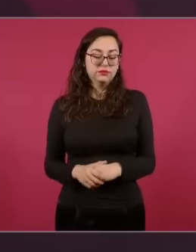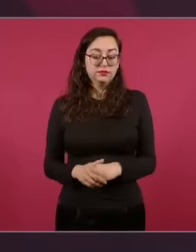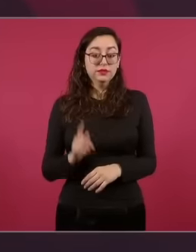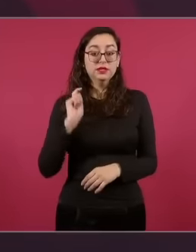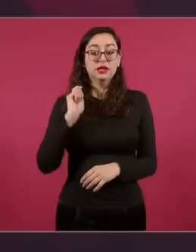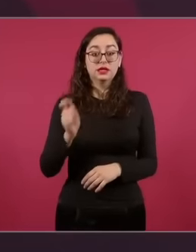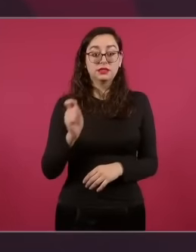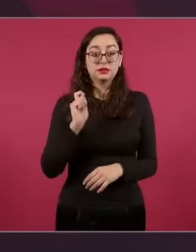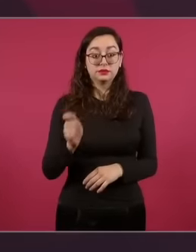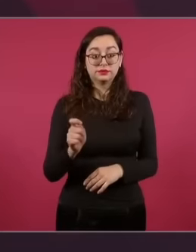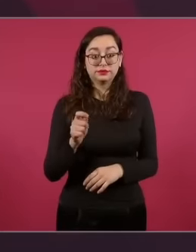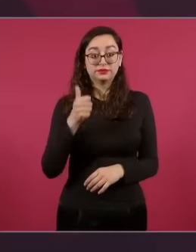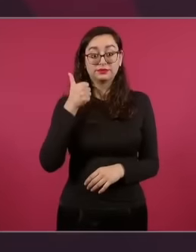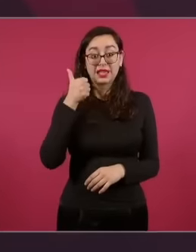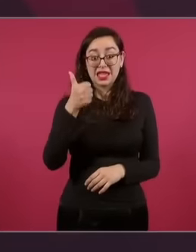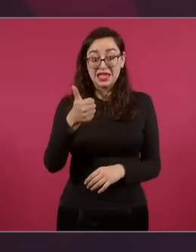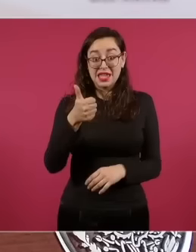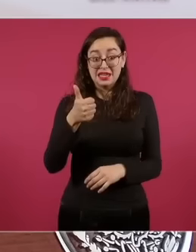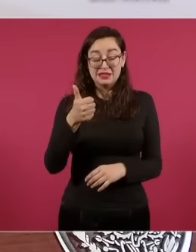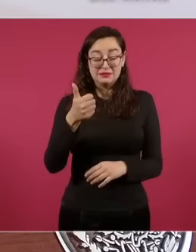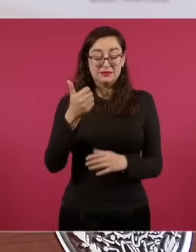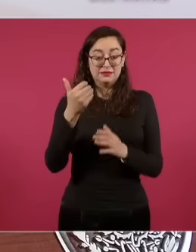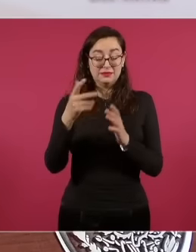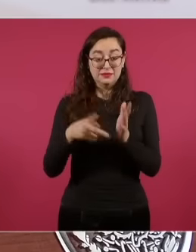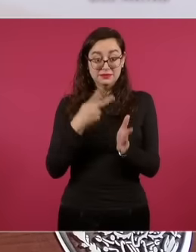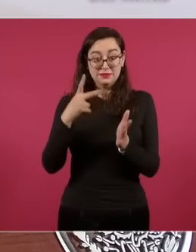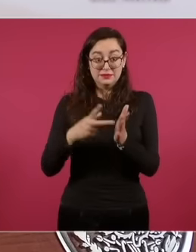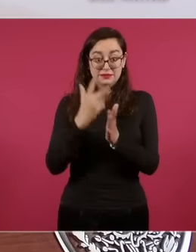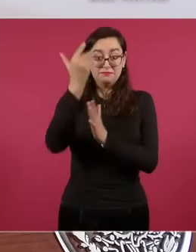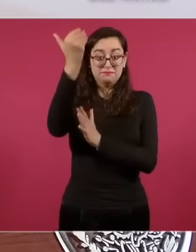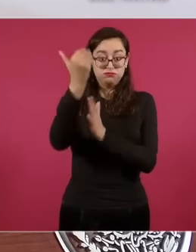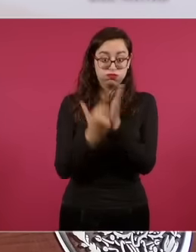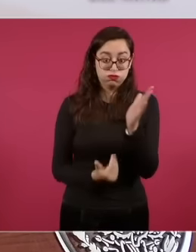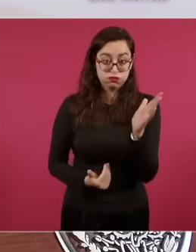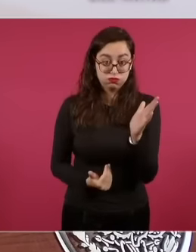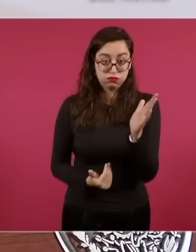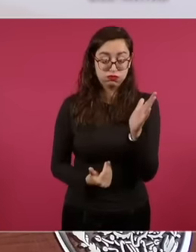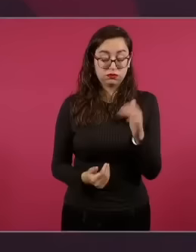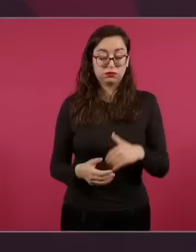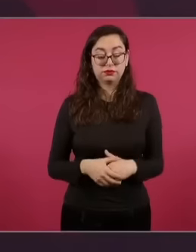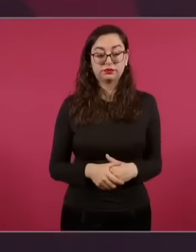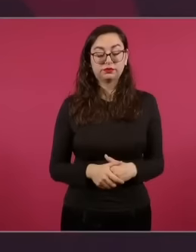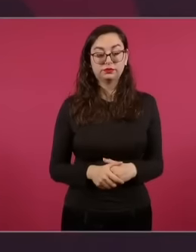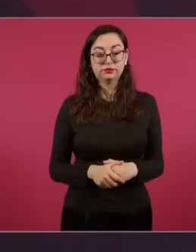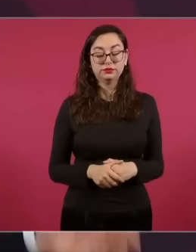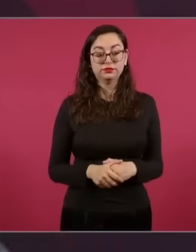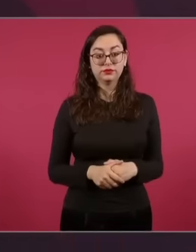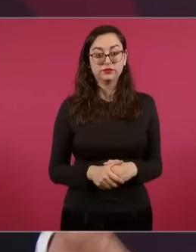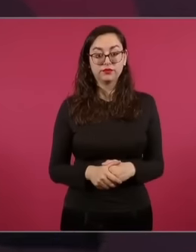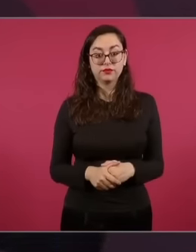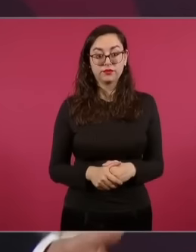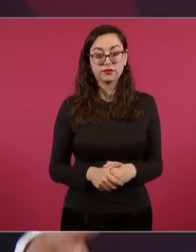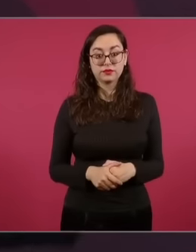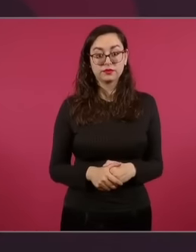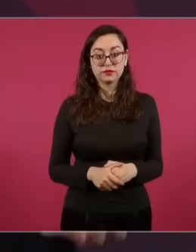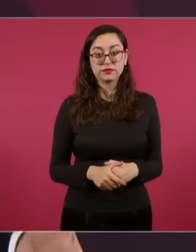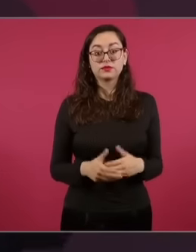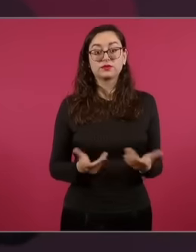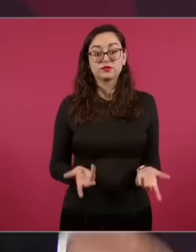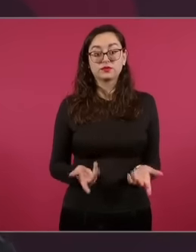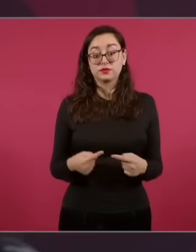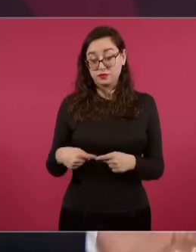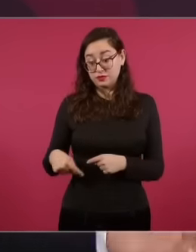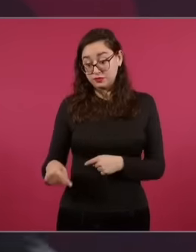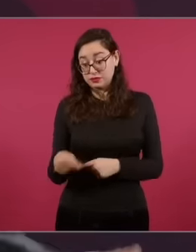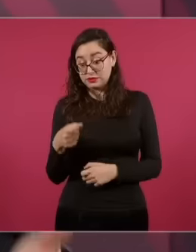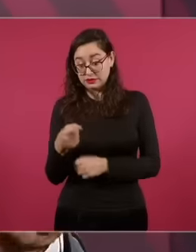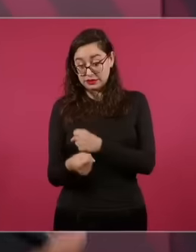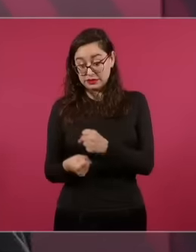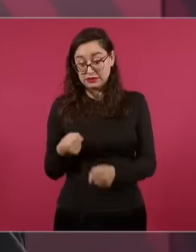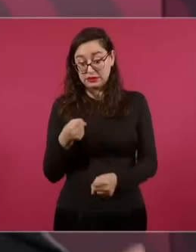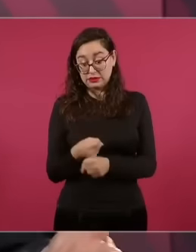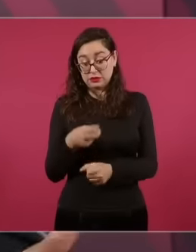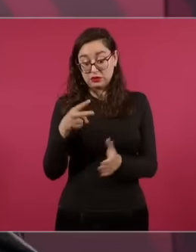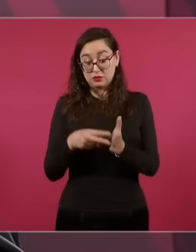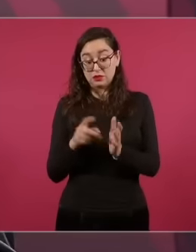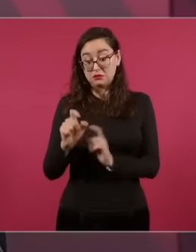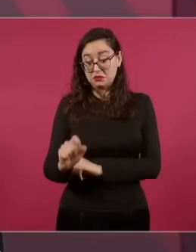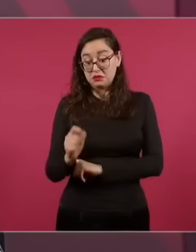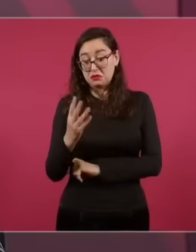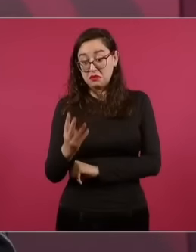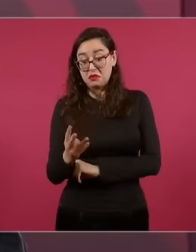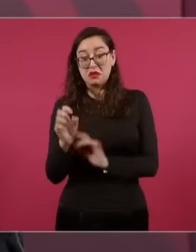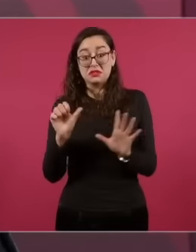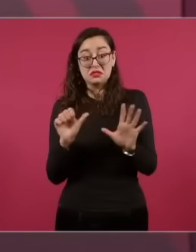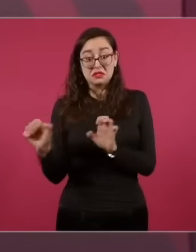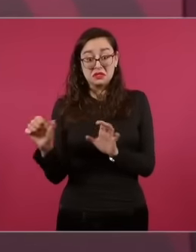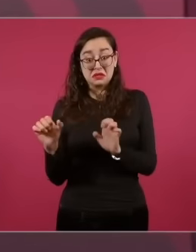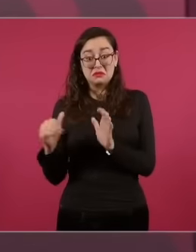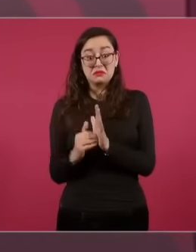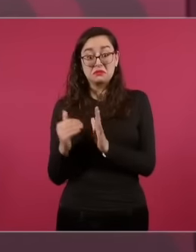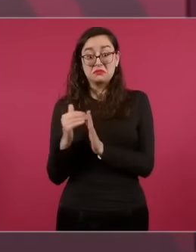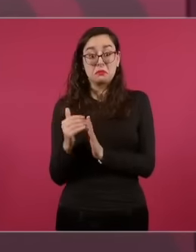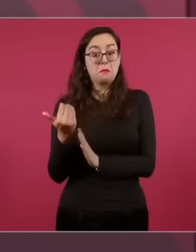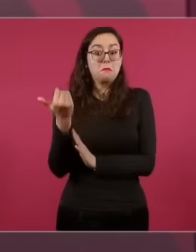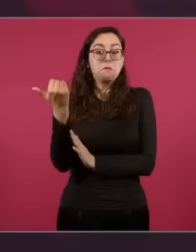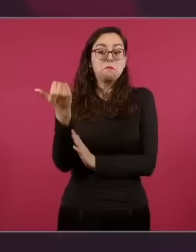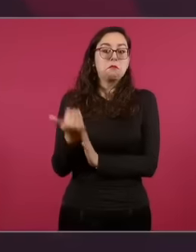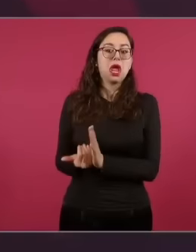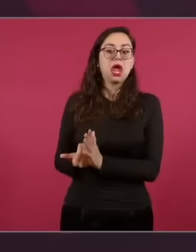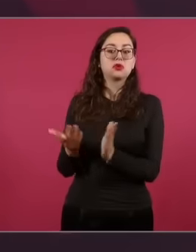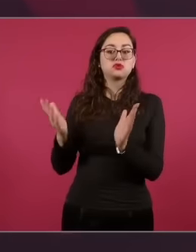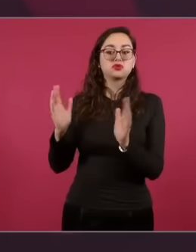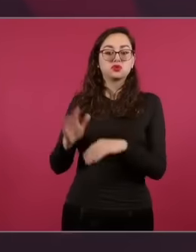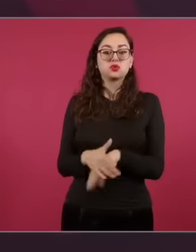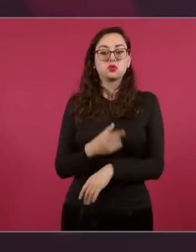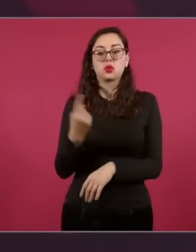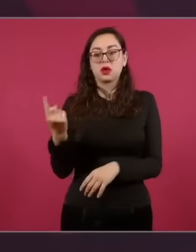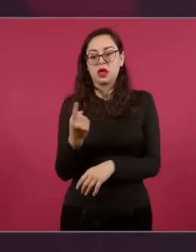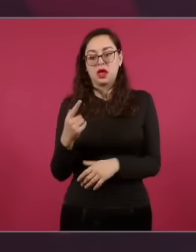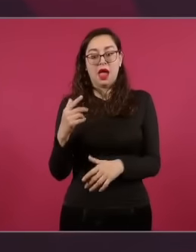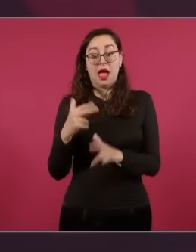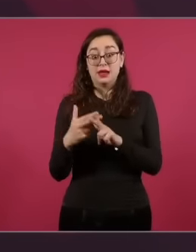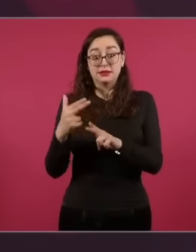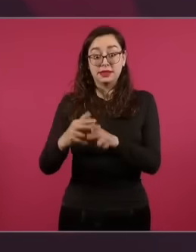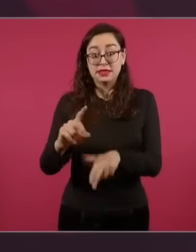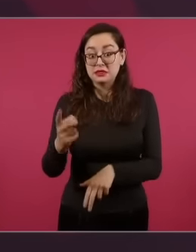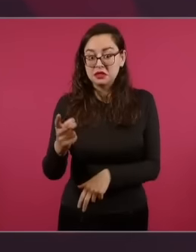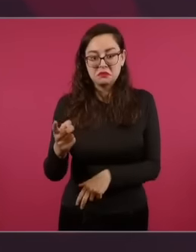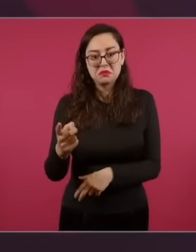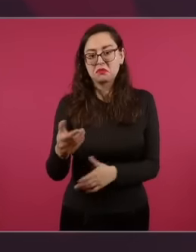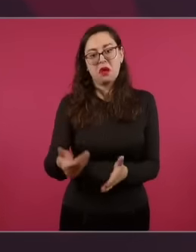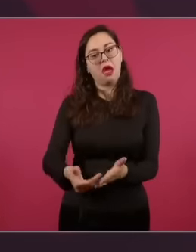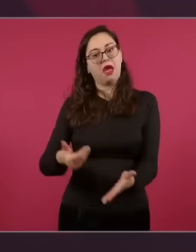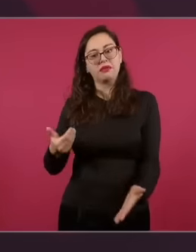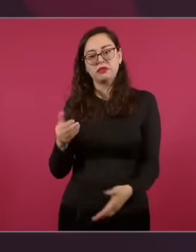less and this year we are not going to exceed 600. Because we are also leaving earlier than